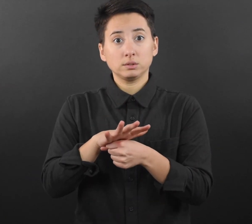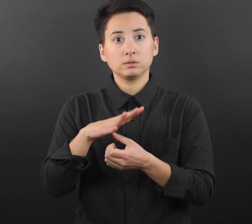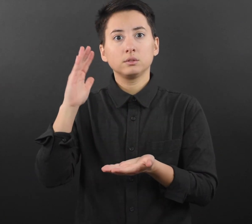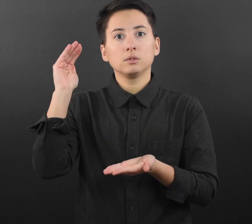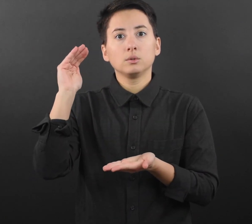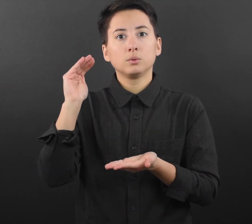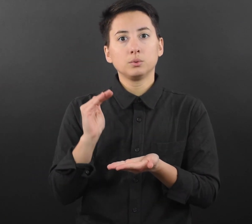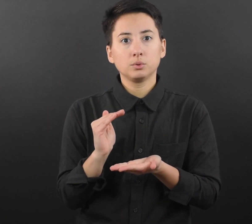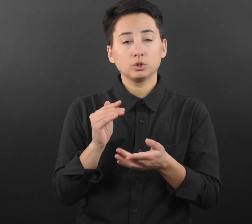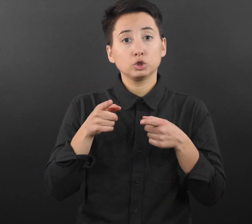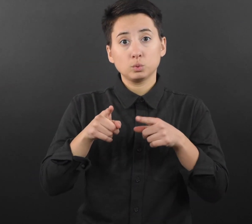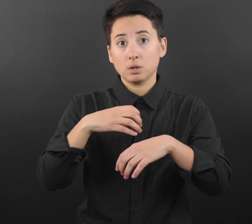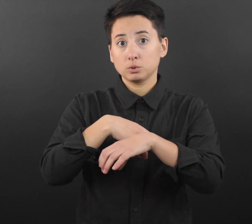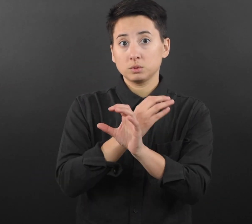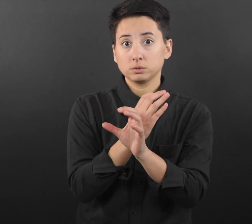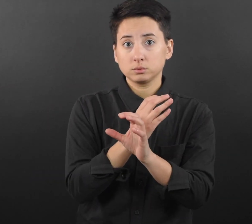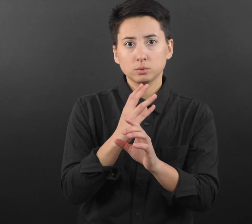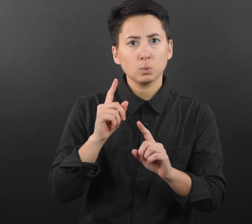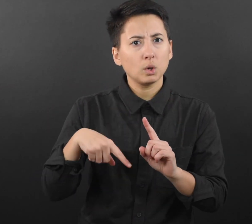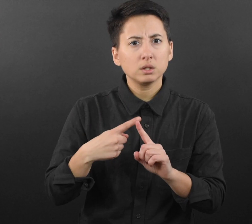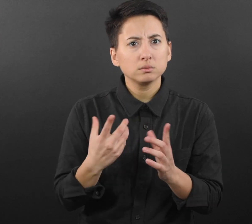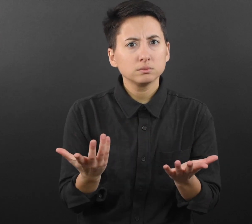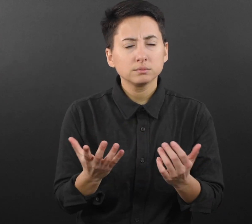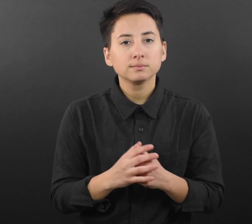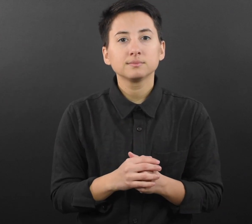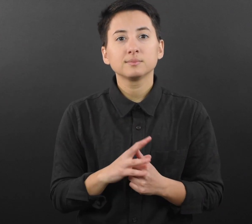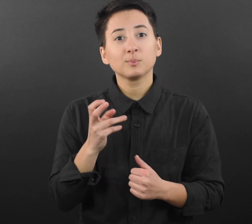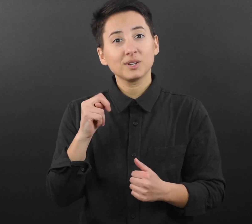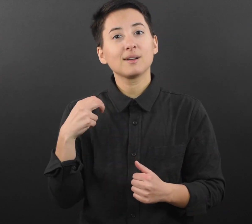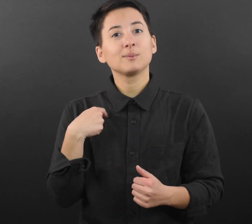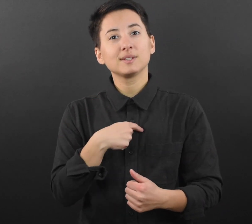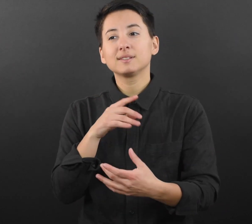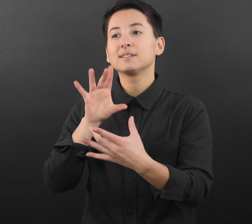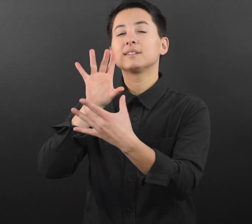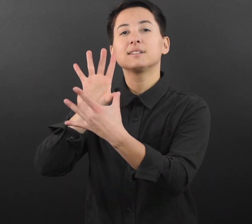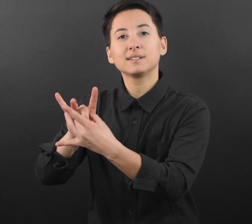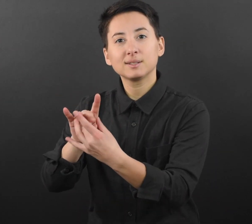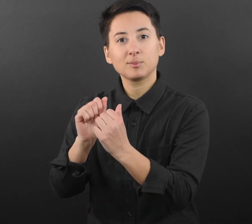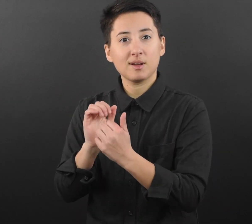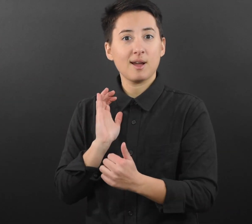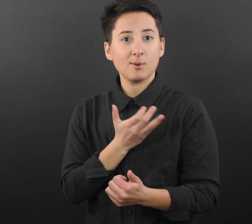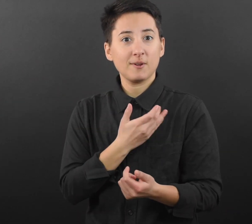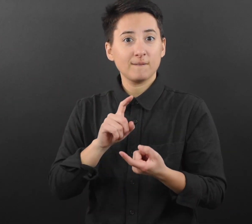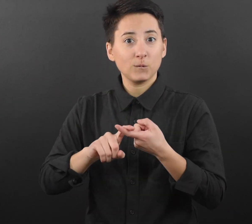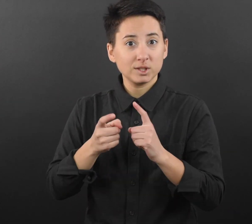o  Stress is reduced during a crisis when we can connect with your friends and loved ones.